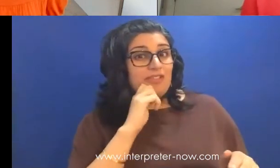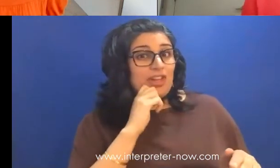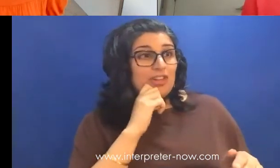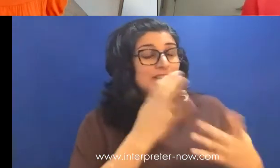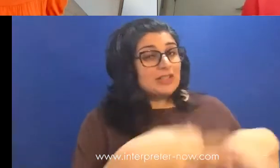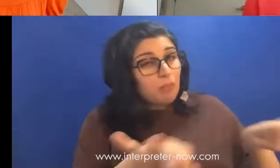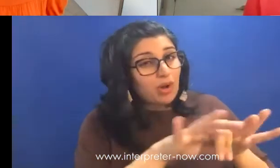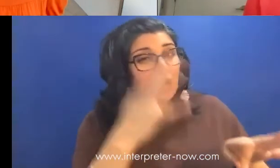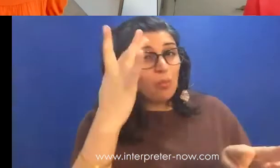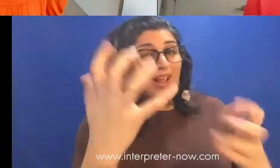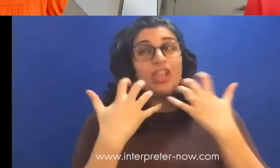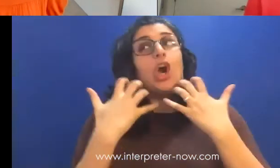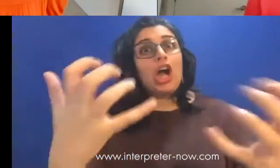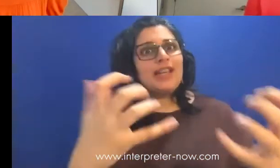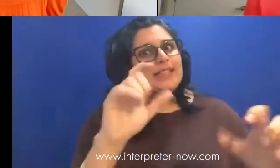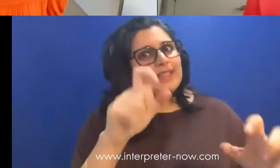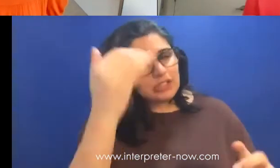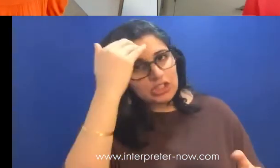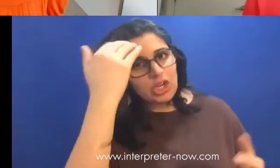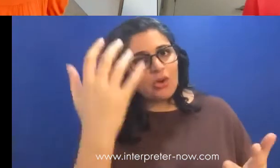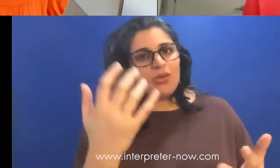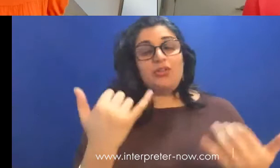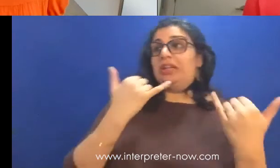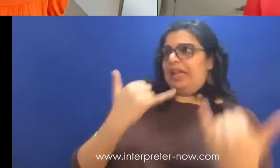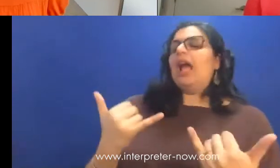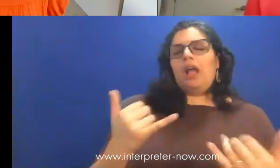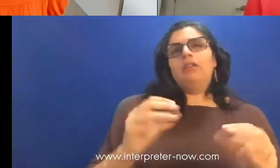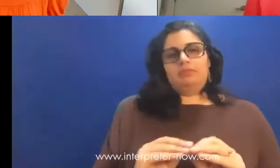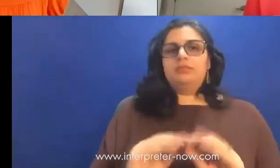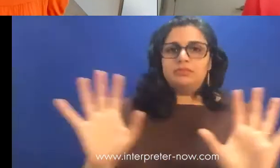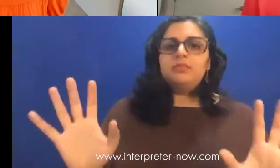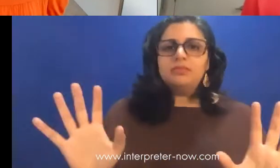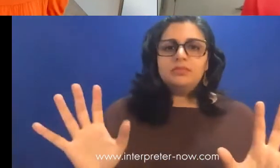now, with all the knowledge I have now, obviously, that meant, why would it matter to our White